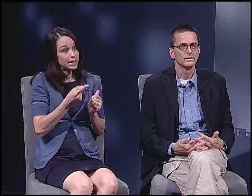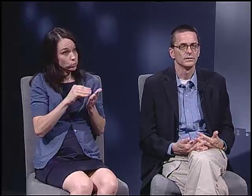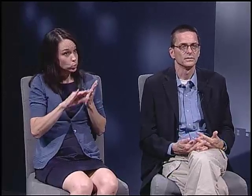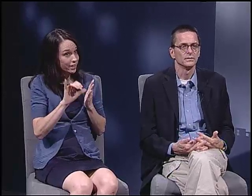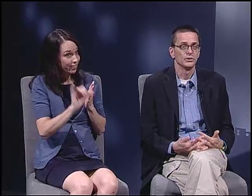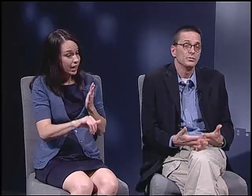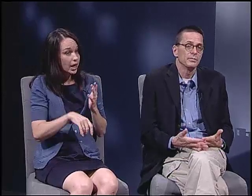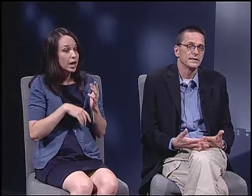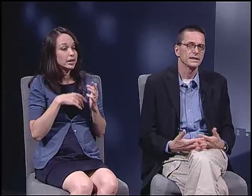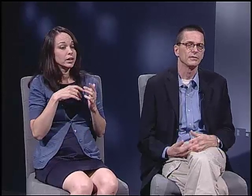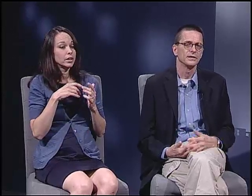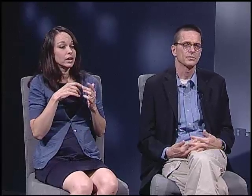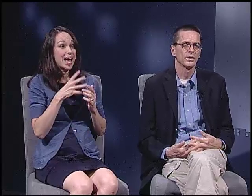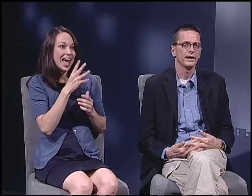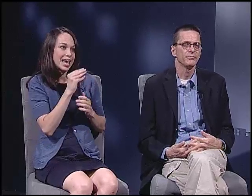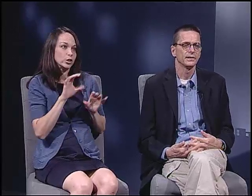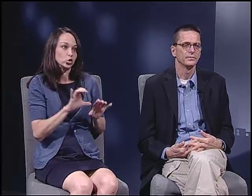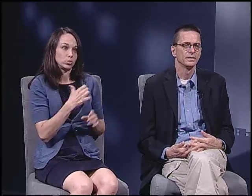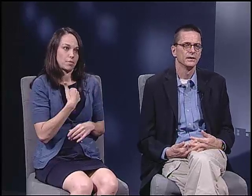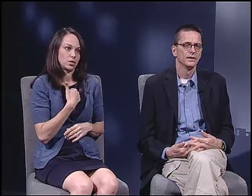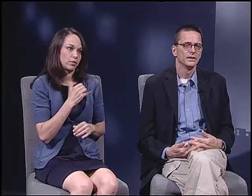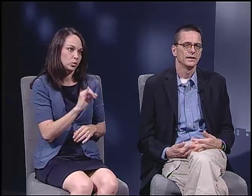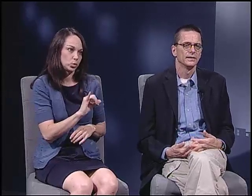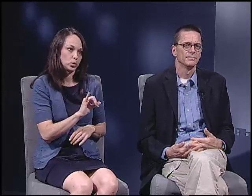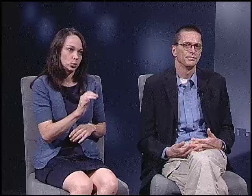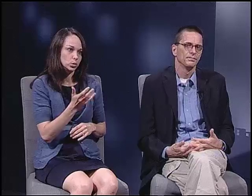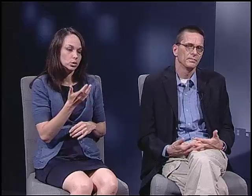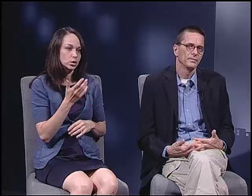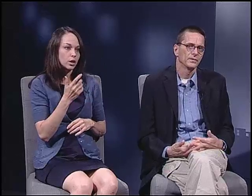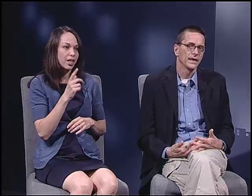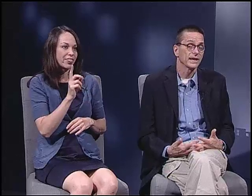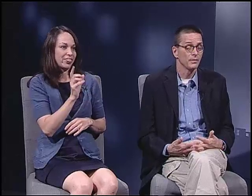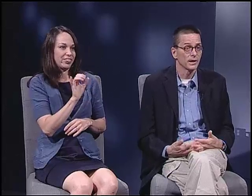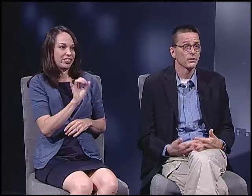to do it myself, it's where I found for lack of a better word,